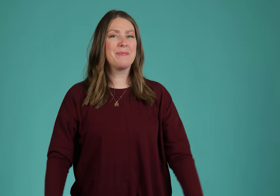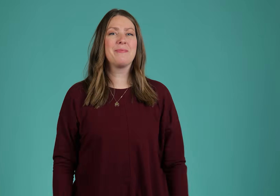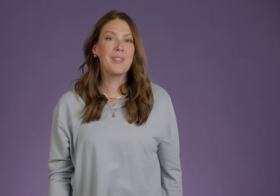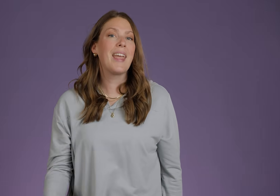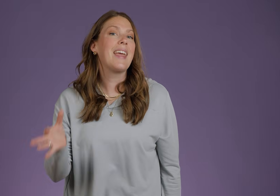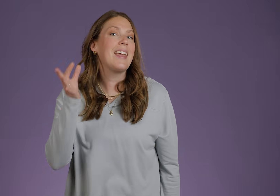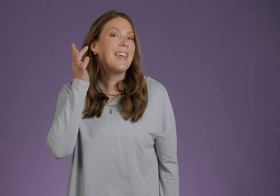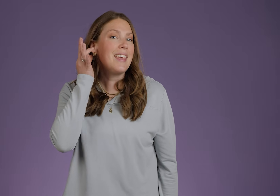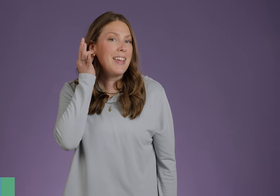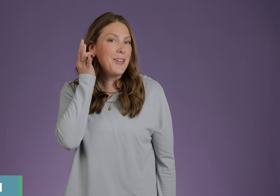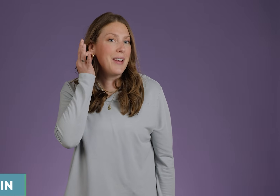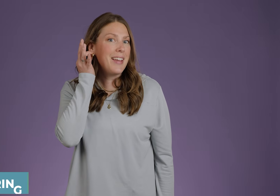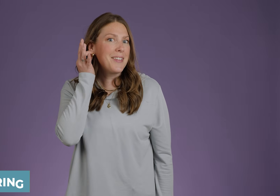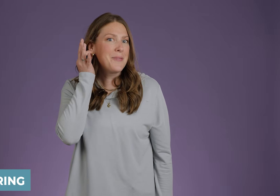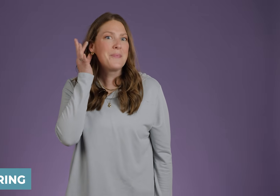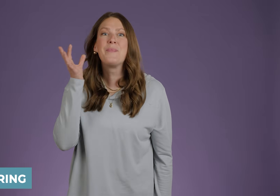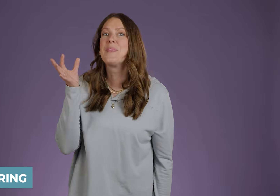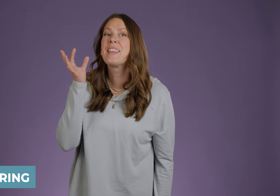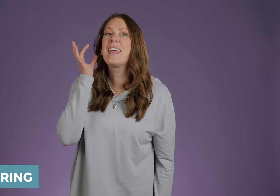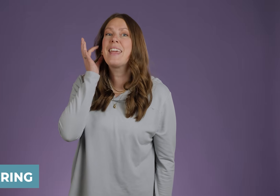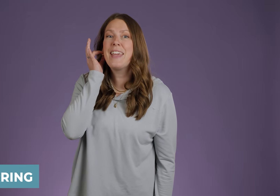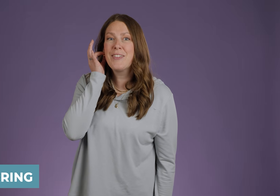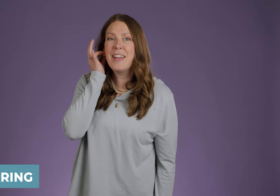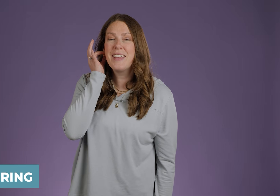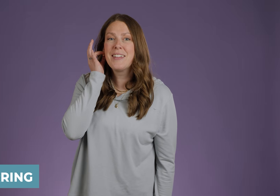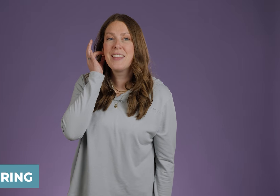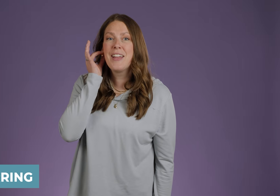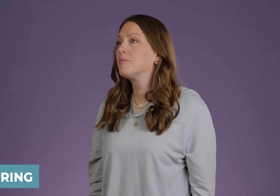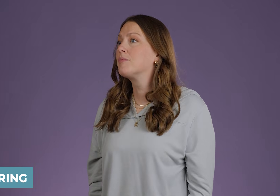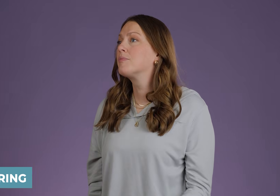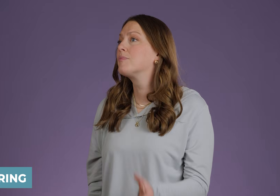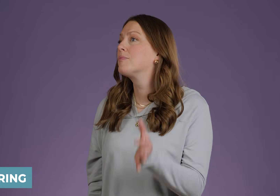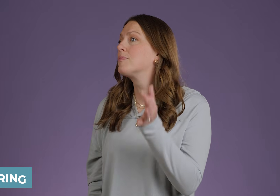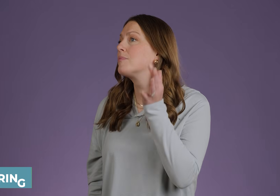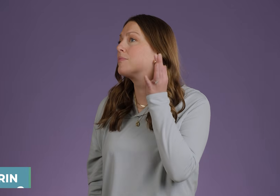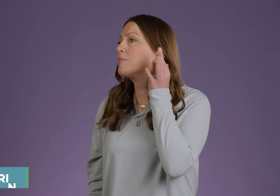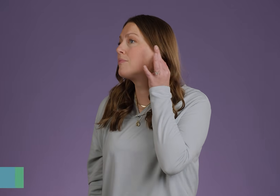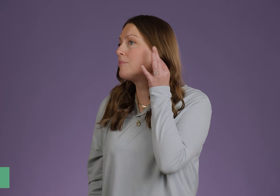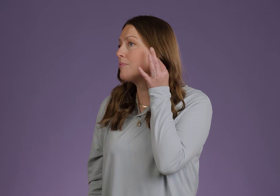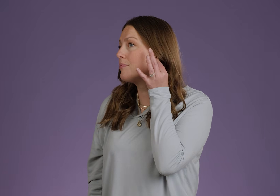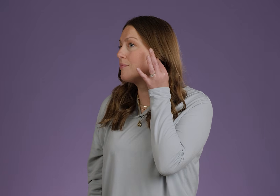Earring. You're using your thumb and your index